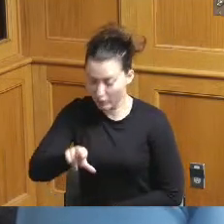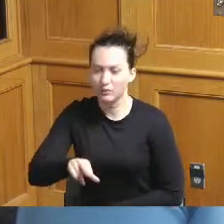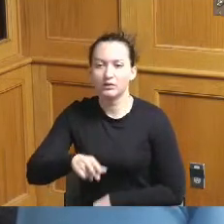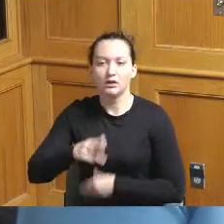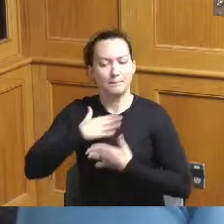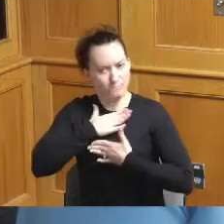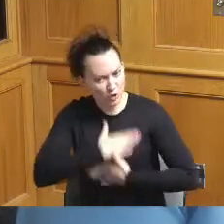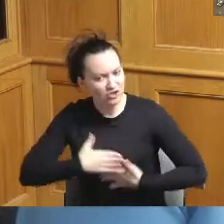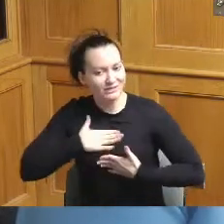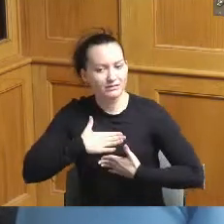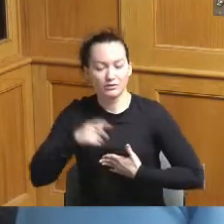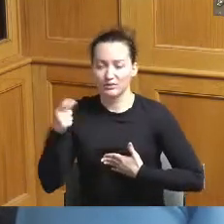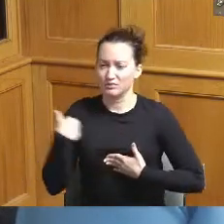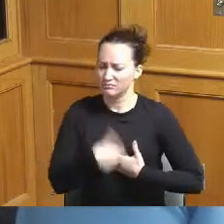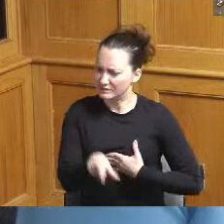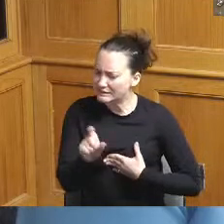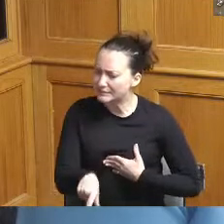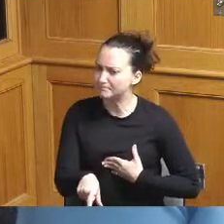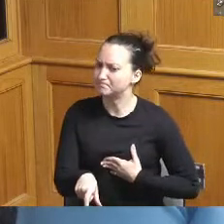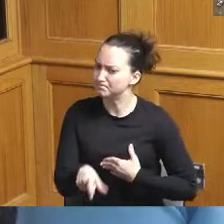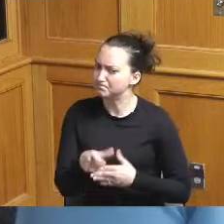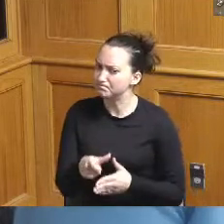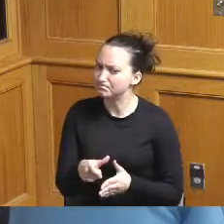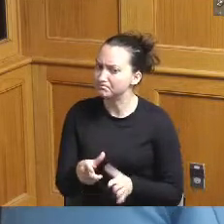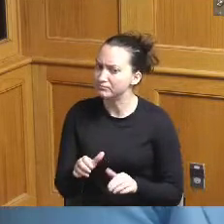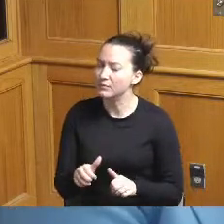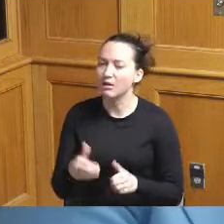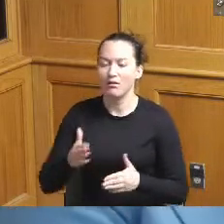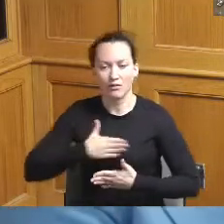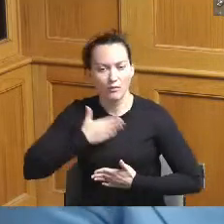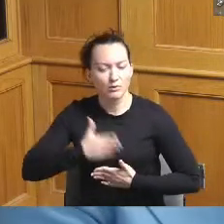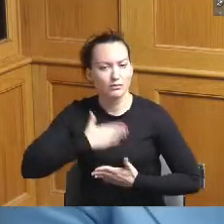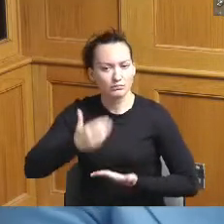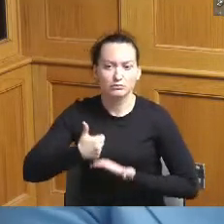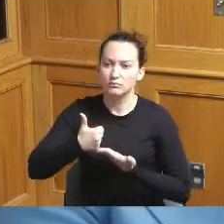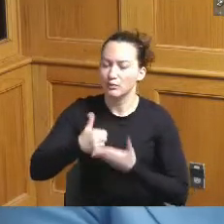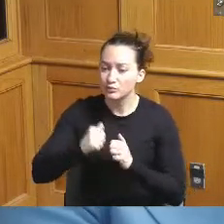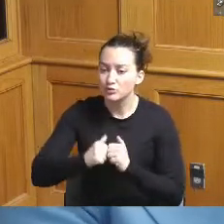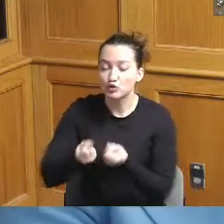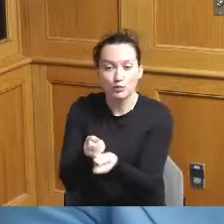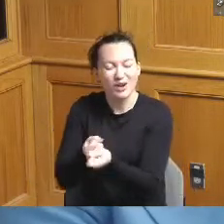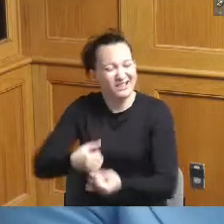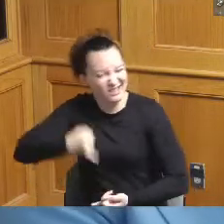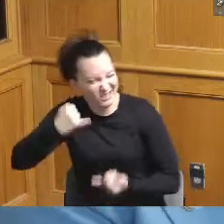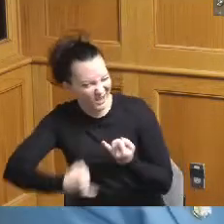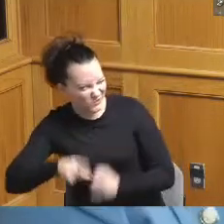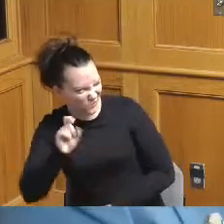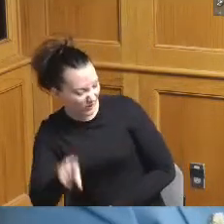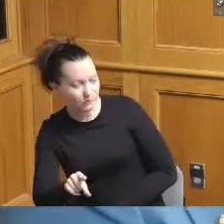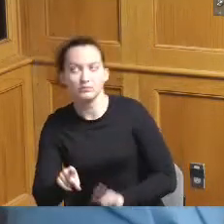we've got to have those kind of things so we are happy to support it my last question is well I got